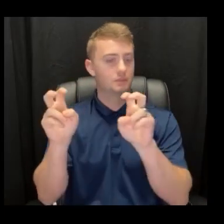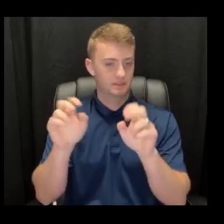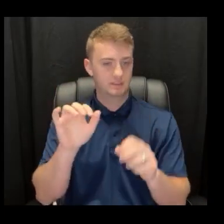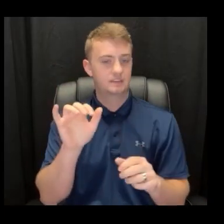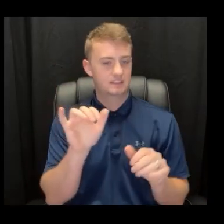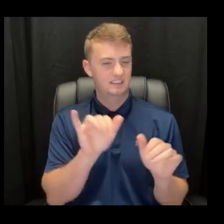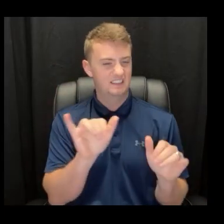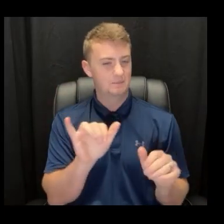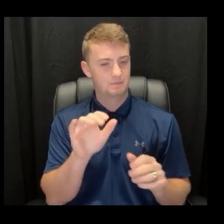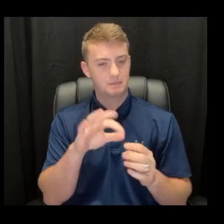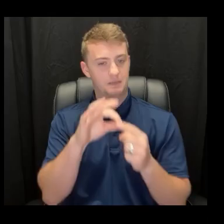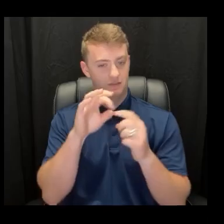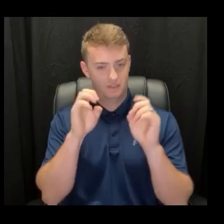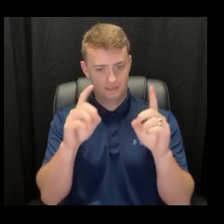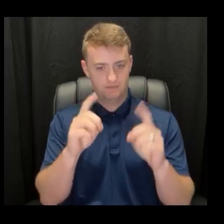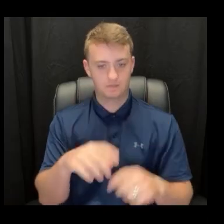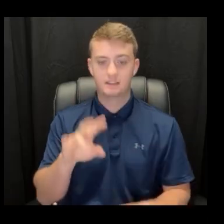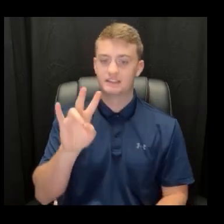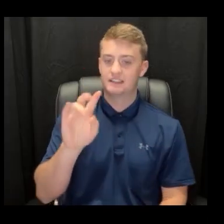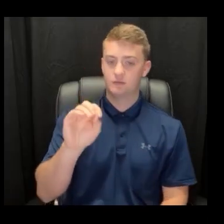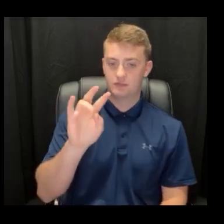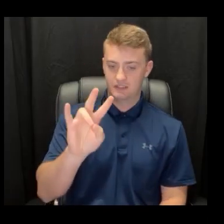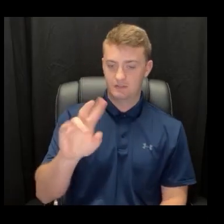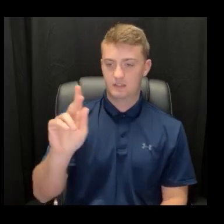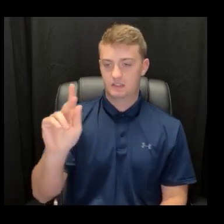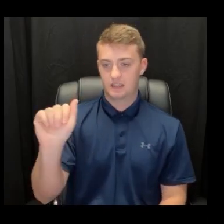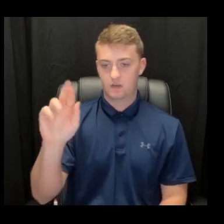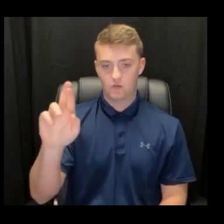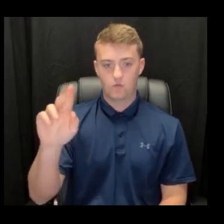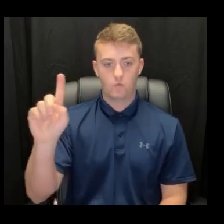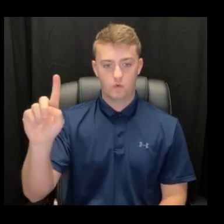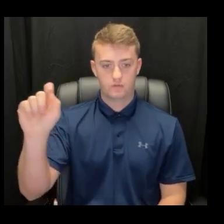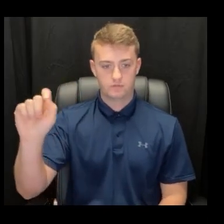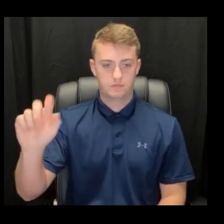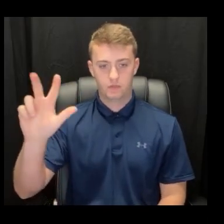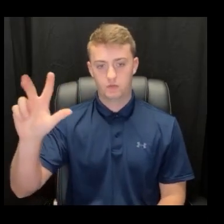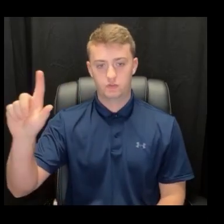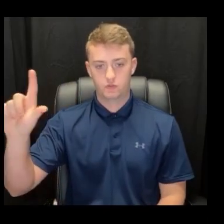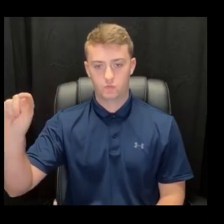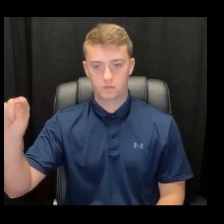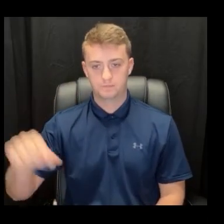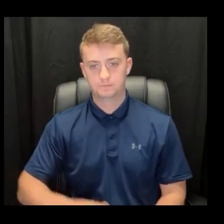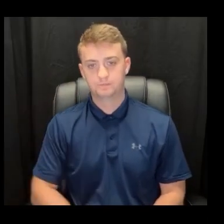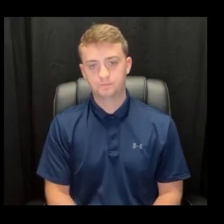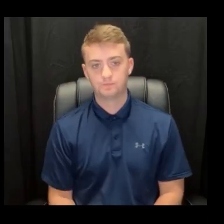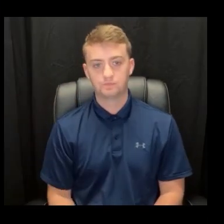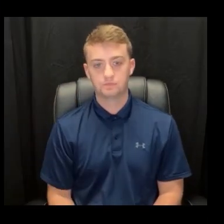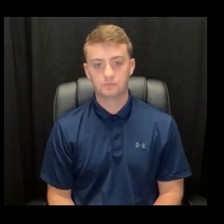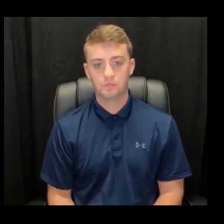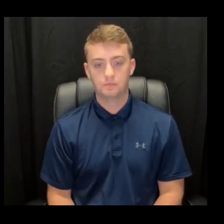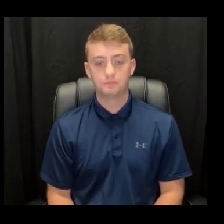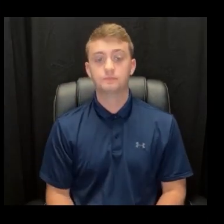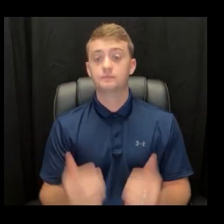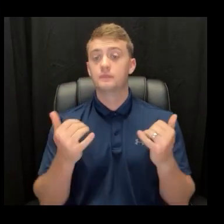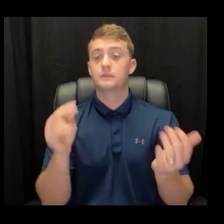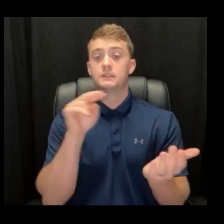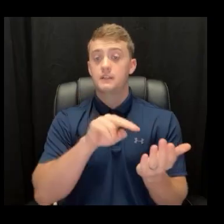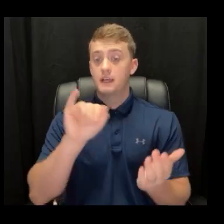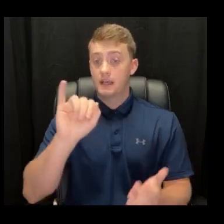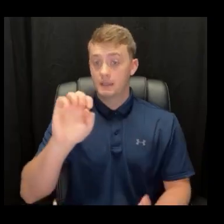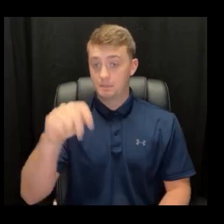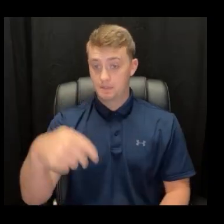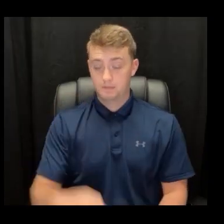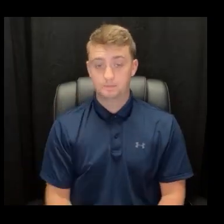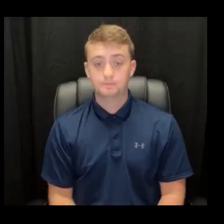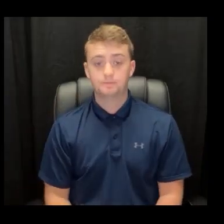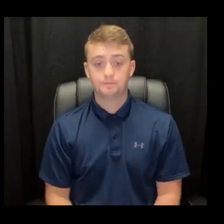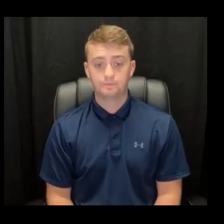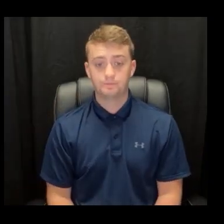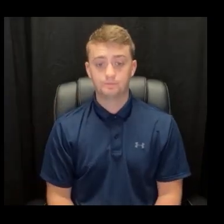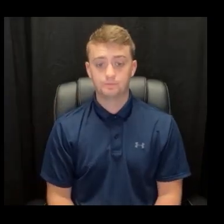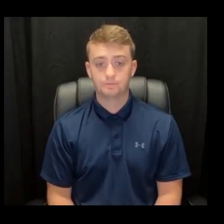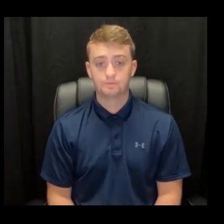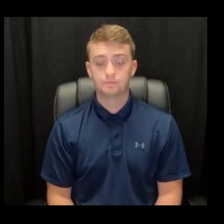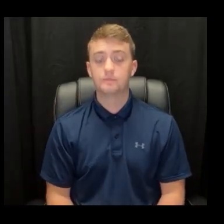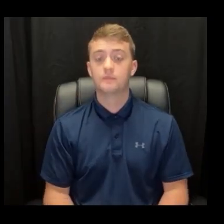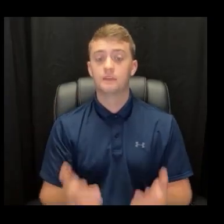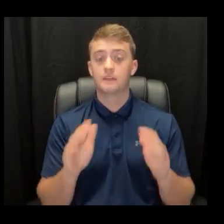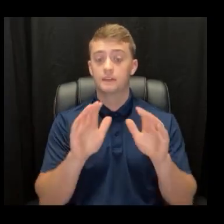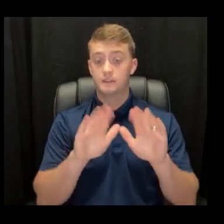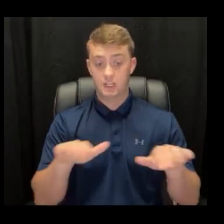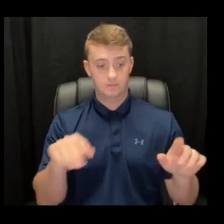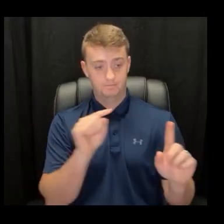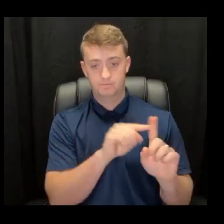education. And that's found in 707 KAR 1:320. Let's look at the IEP. The child's IEP is